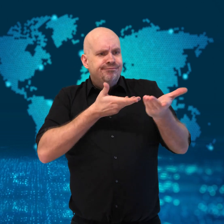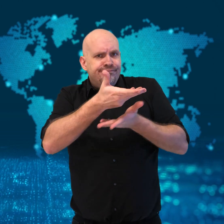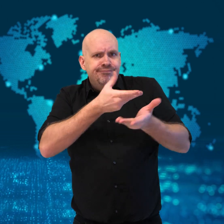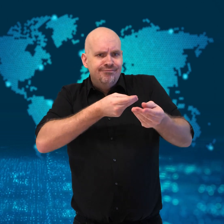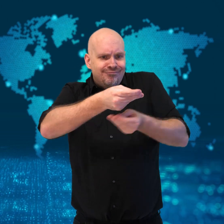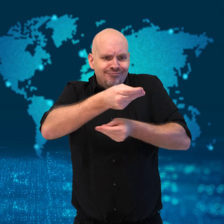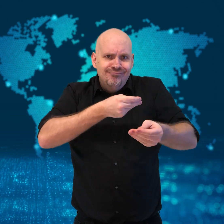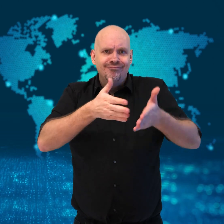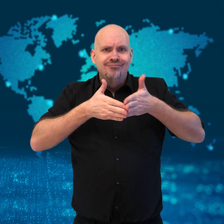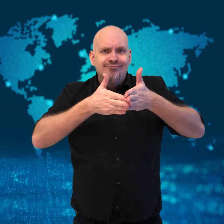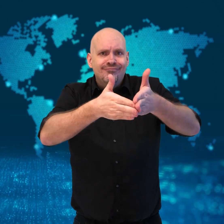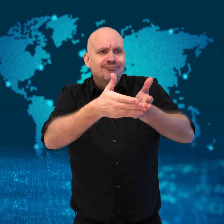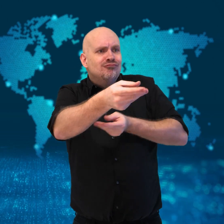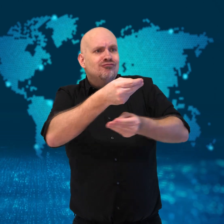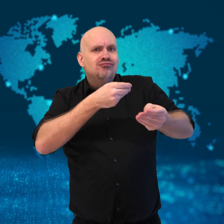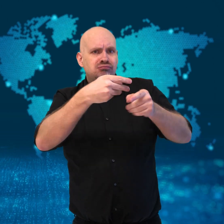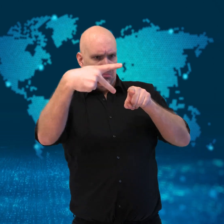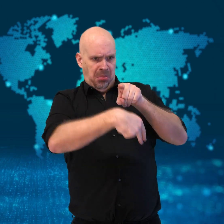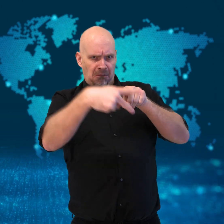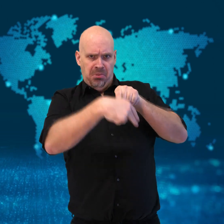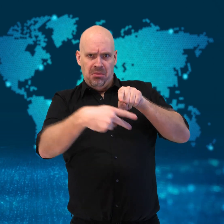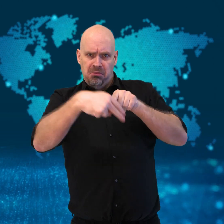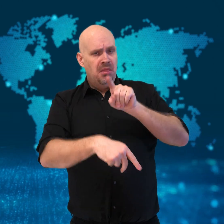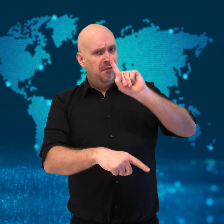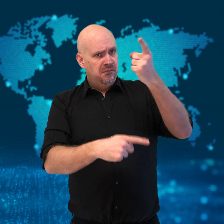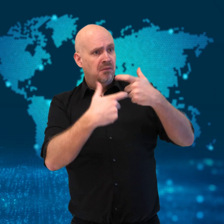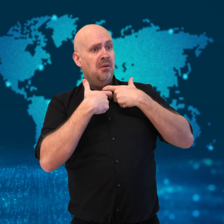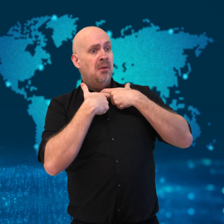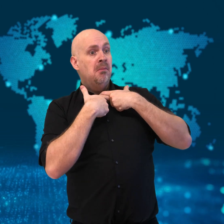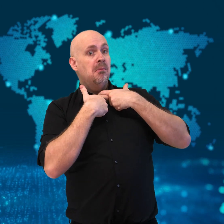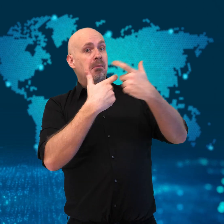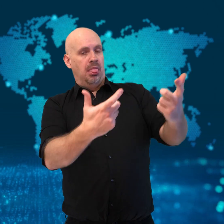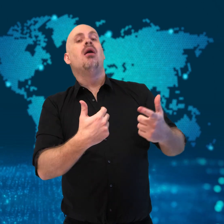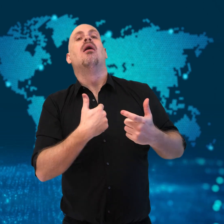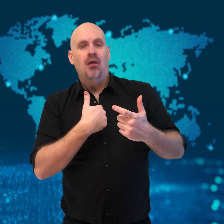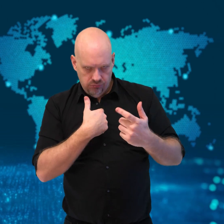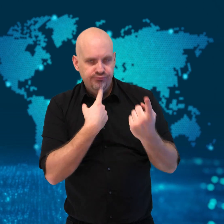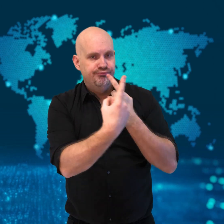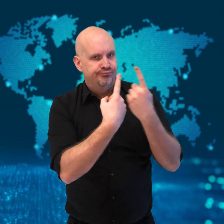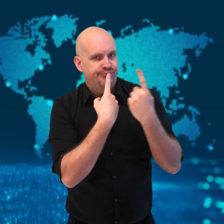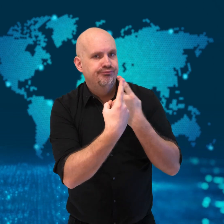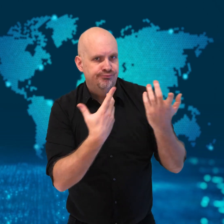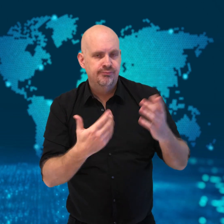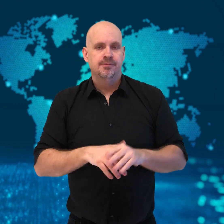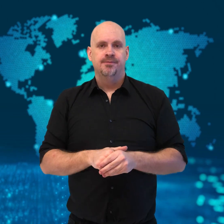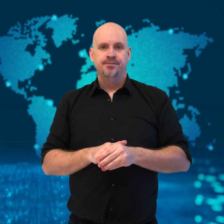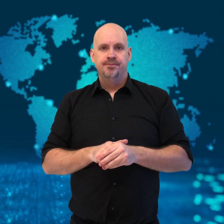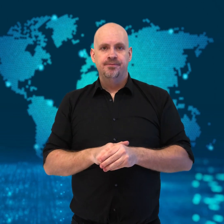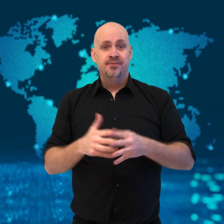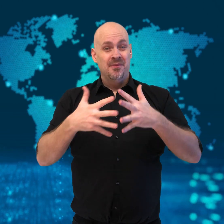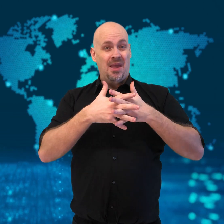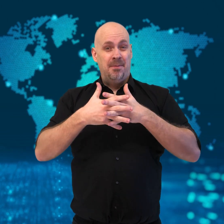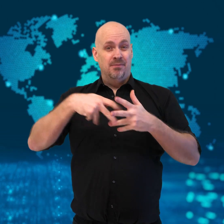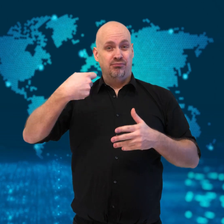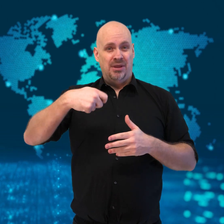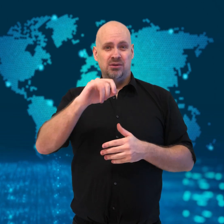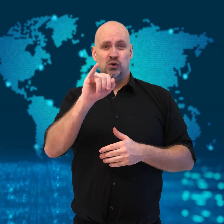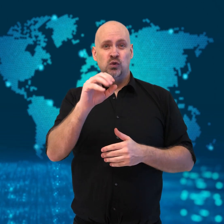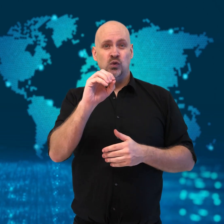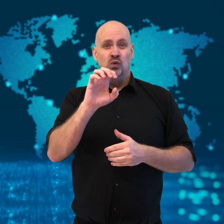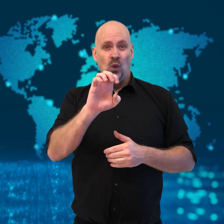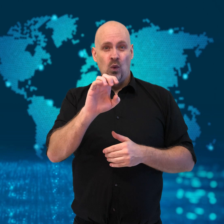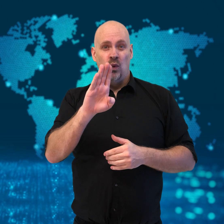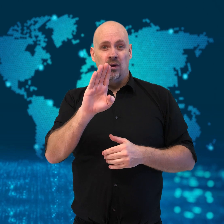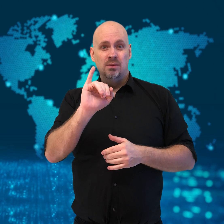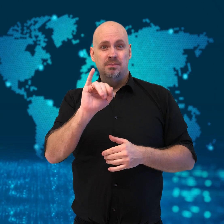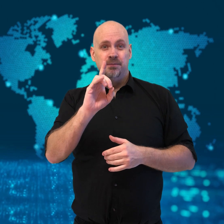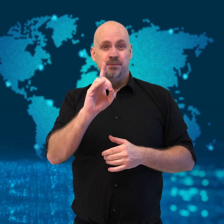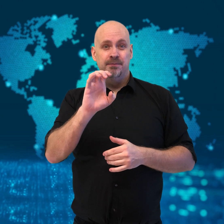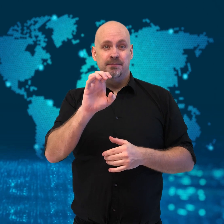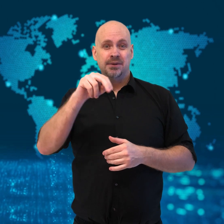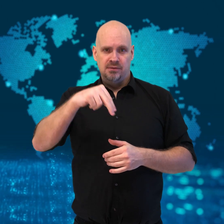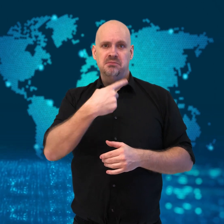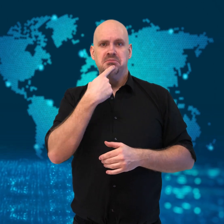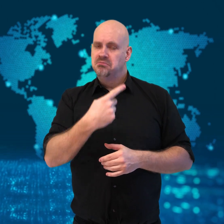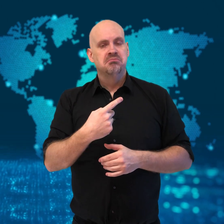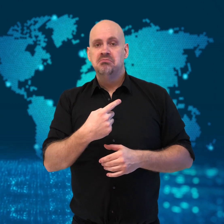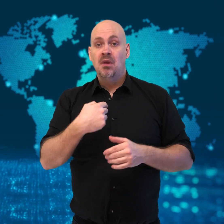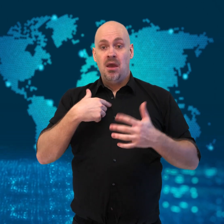US President, Joe Biden, has also stated that he will not lift the U.S’ economic sanctions